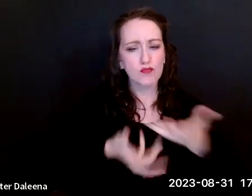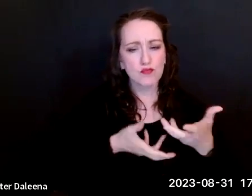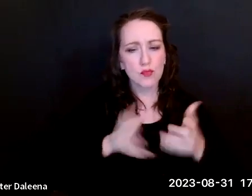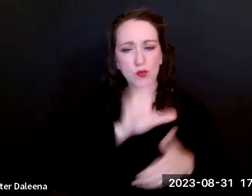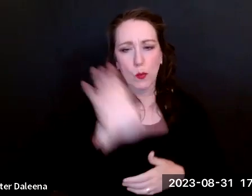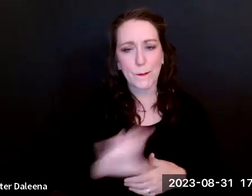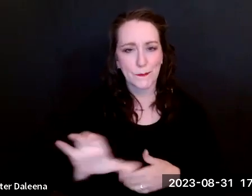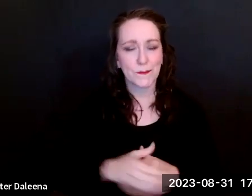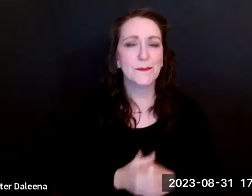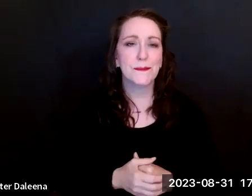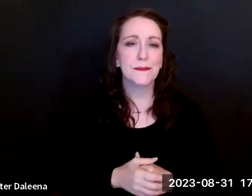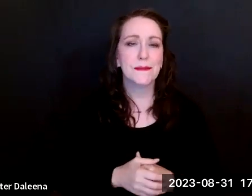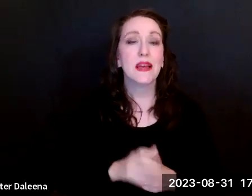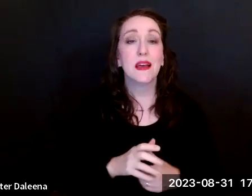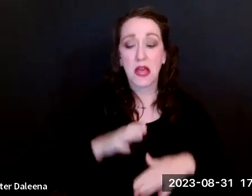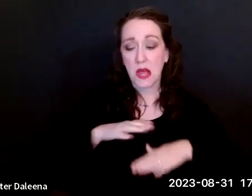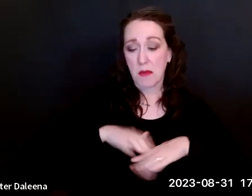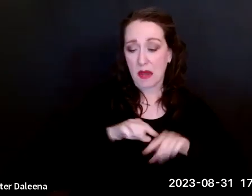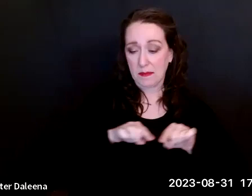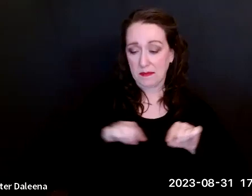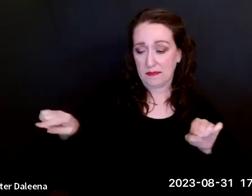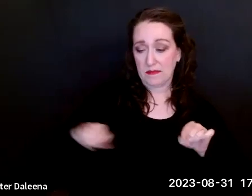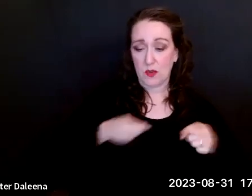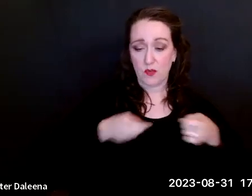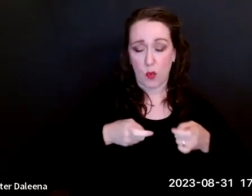along the bottom of your screen you should see a control panel similar to this